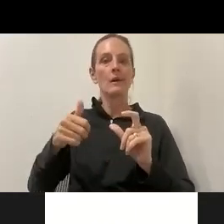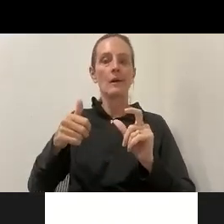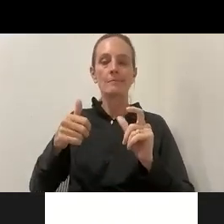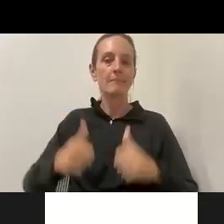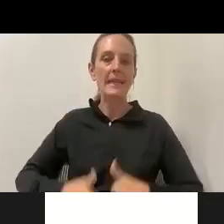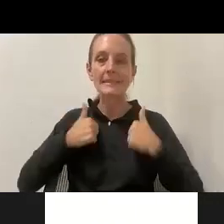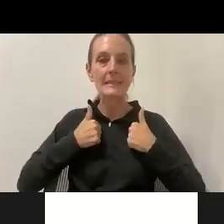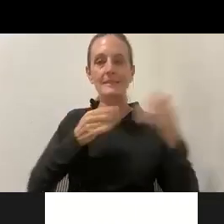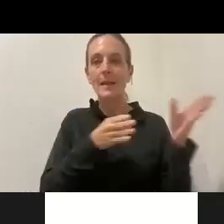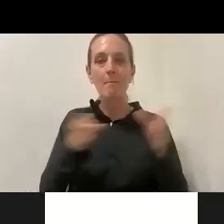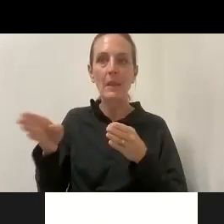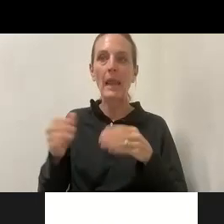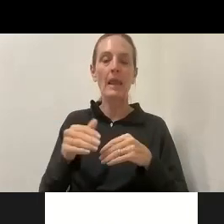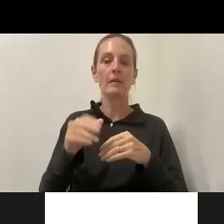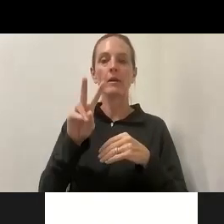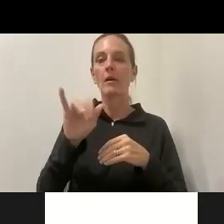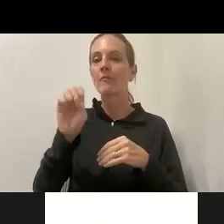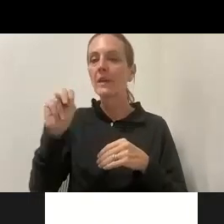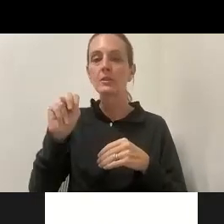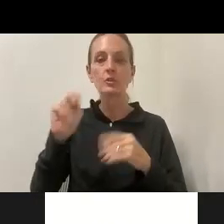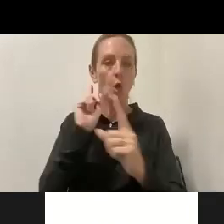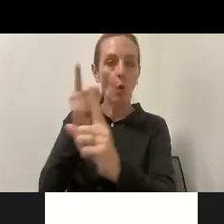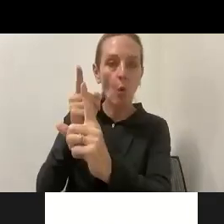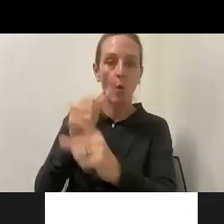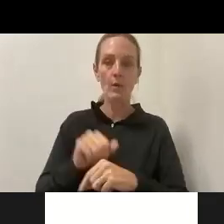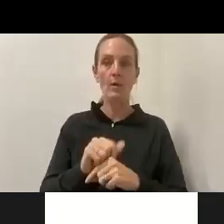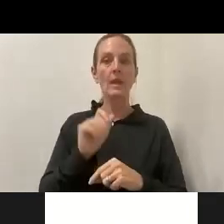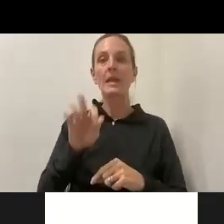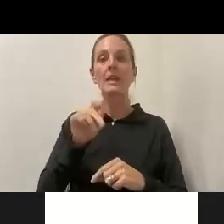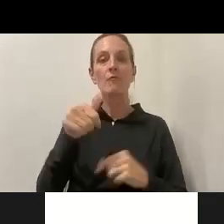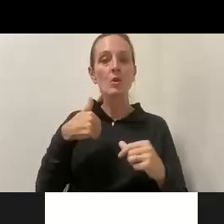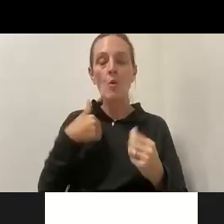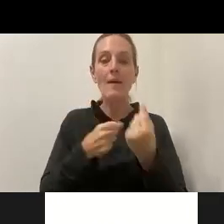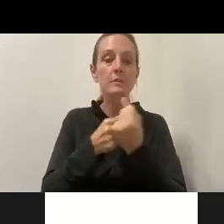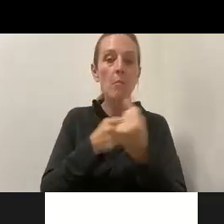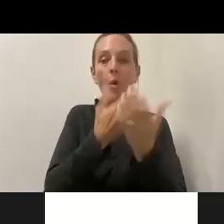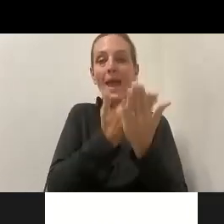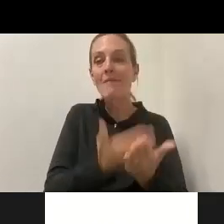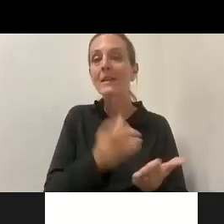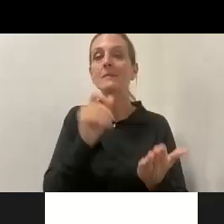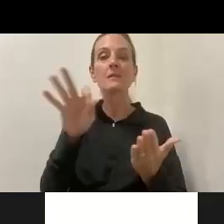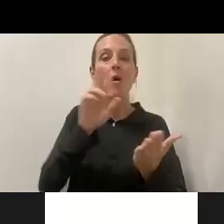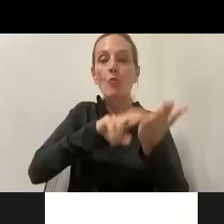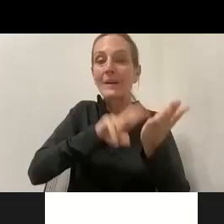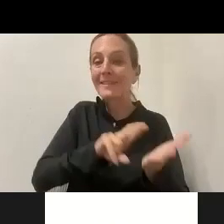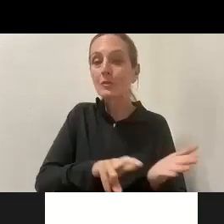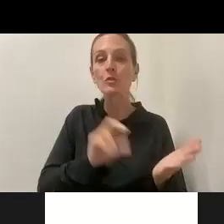to show support or evidence of research, or anything like that you want to make